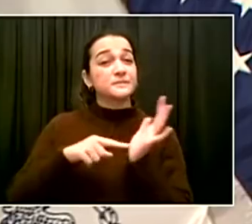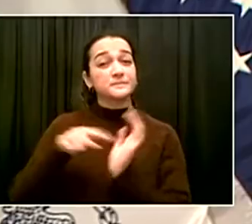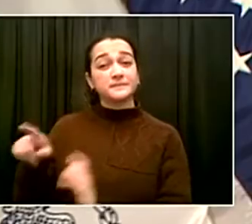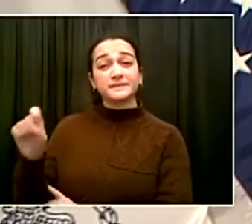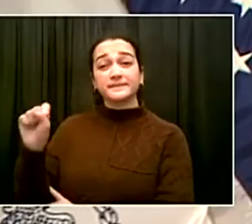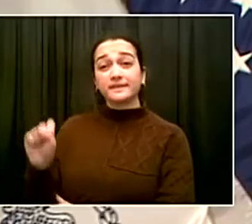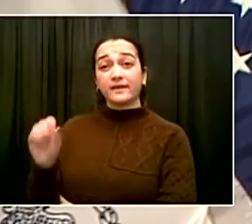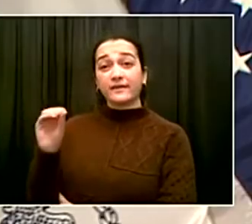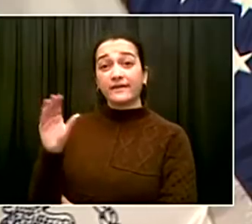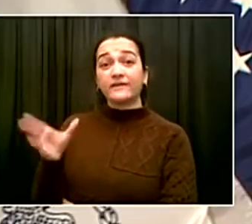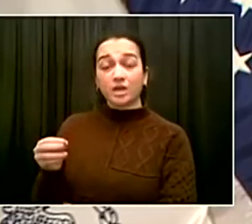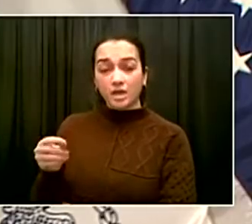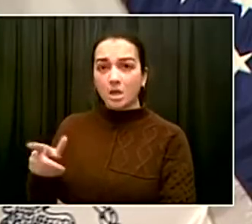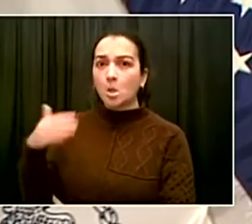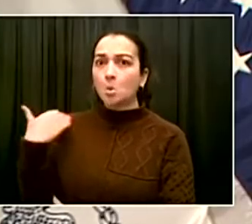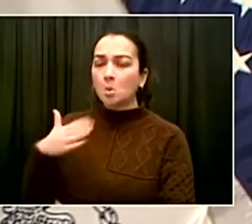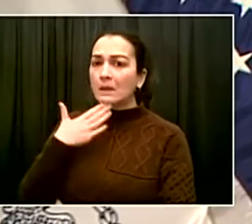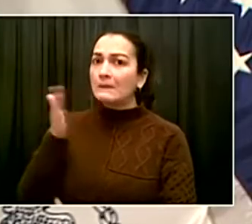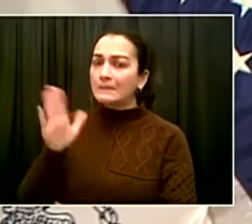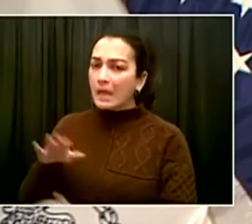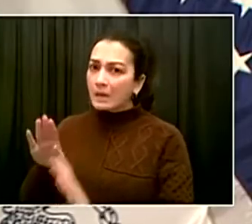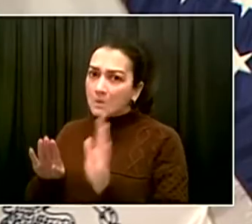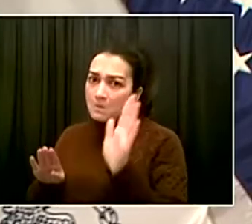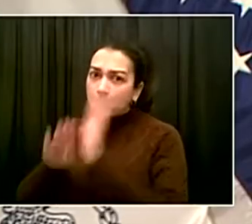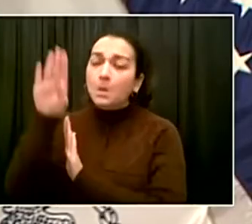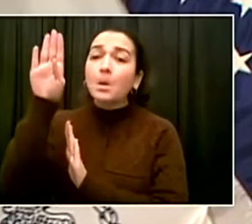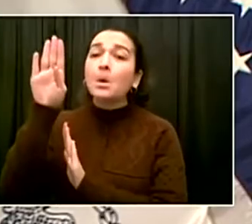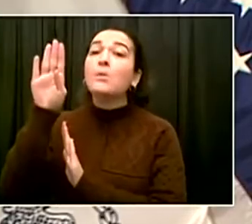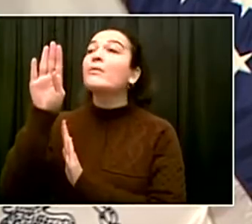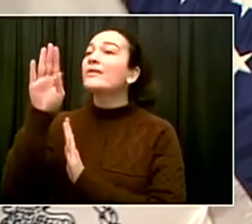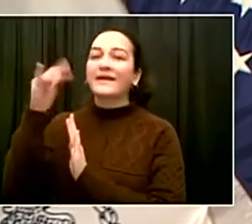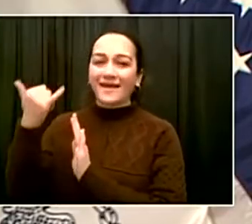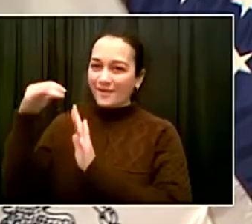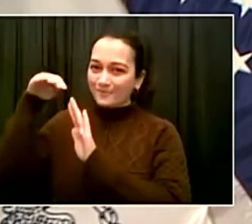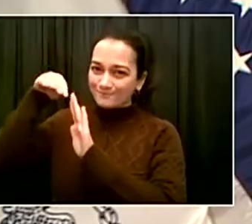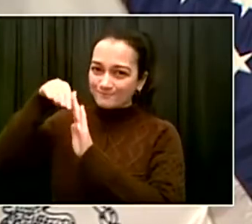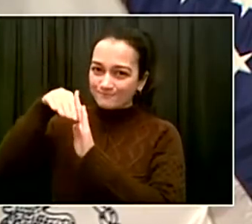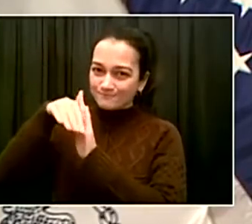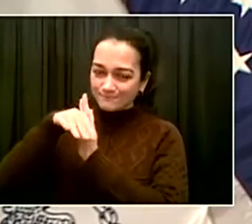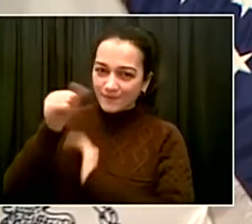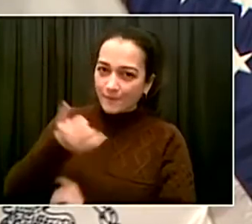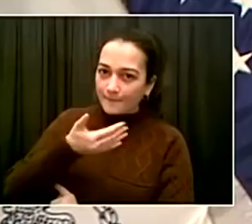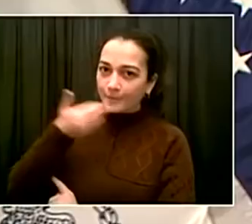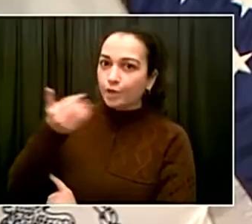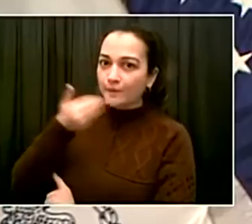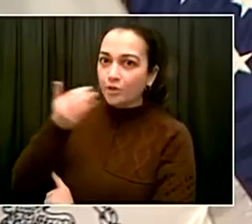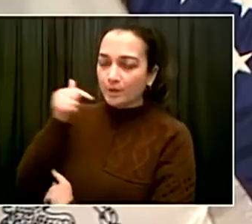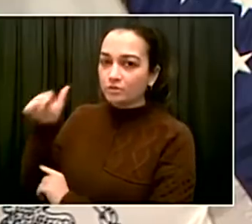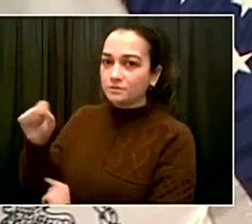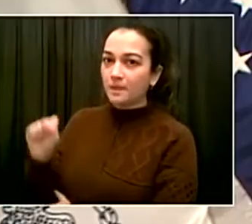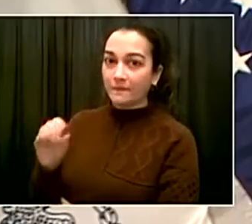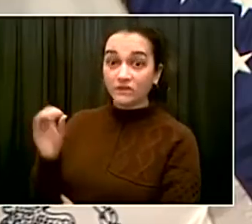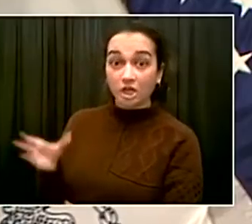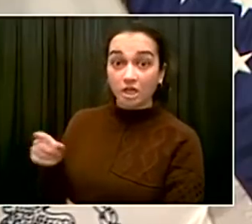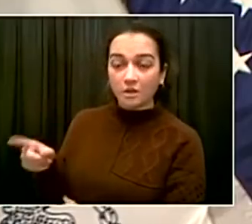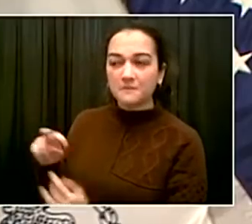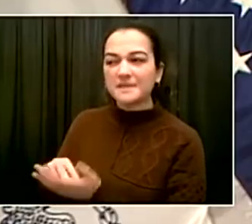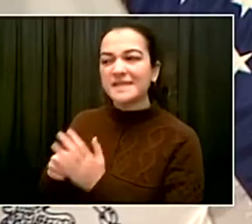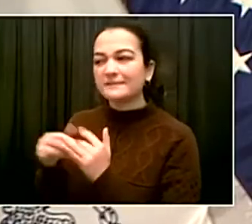PLACES, NOTABLY, SOUTH AFRICA WHERE WE FIRST SAW OMICRON'S